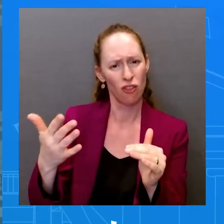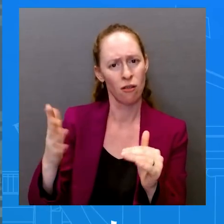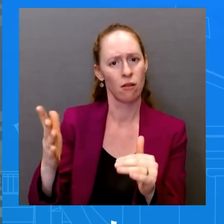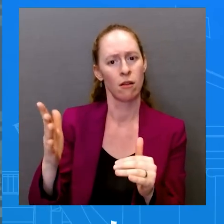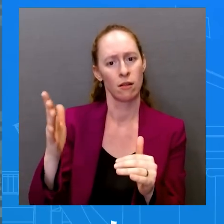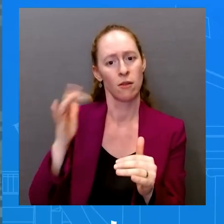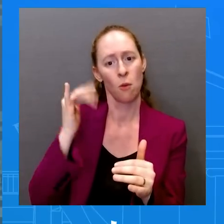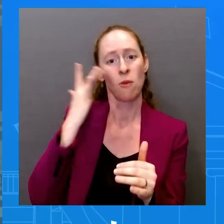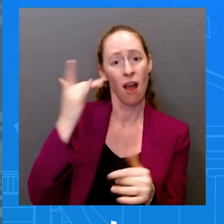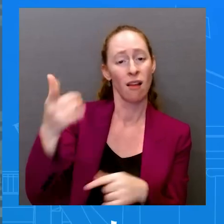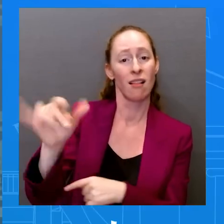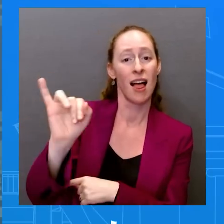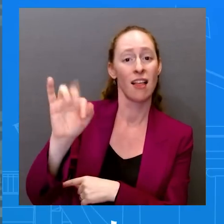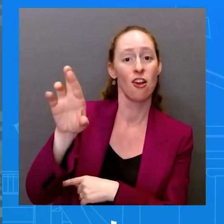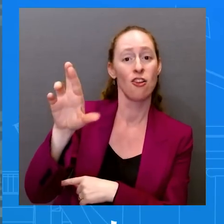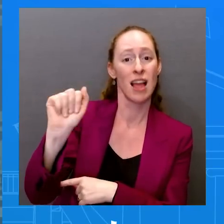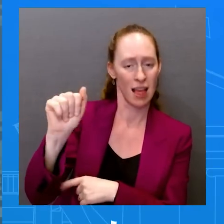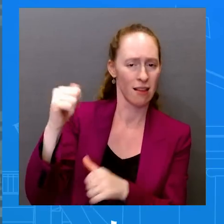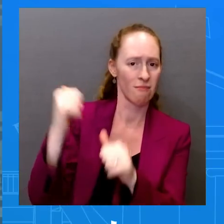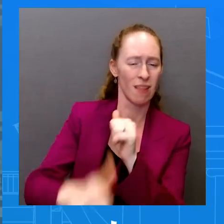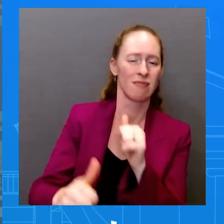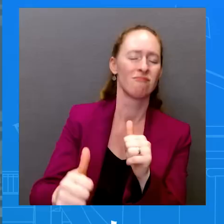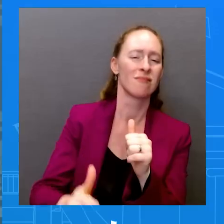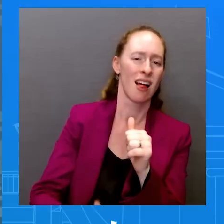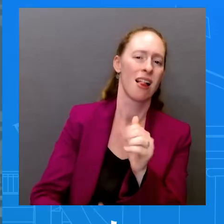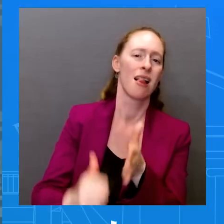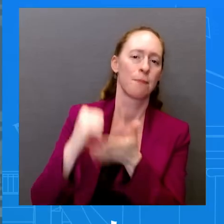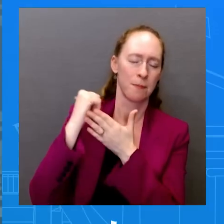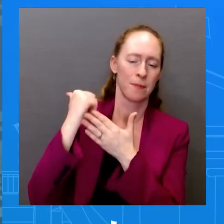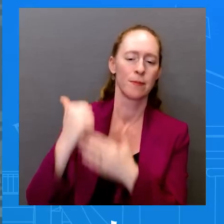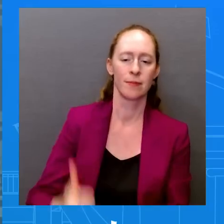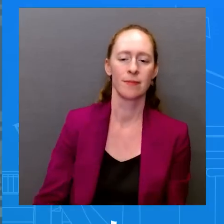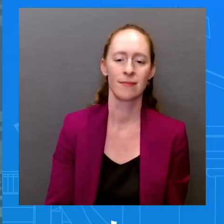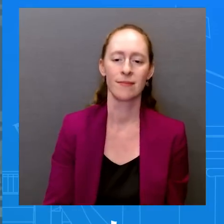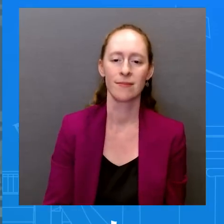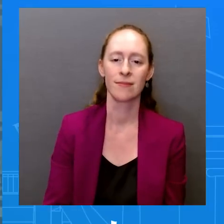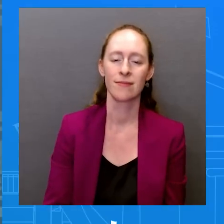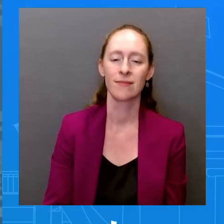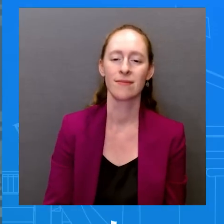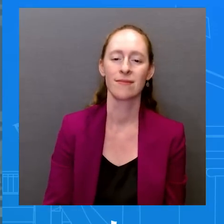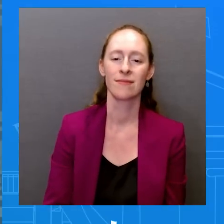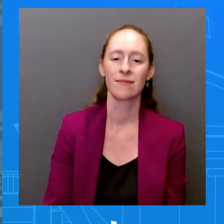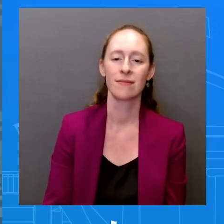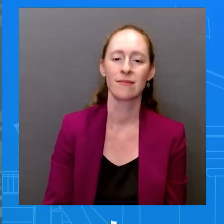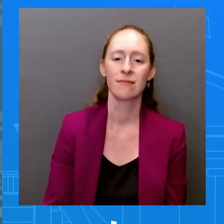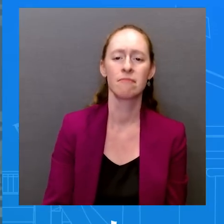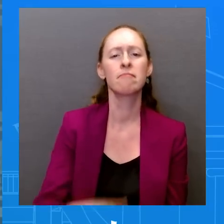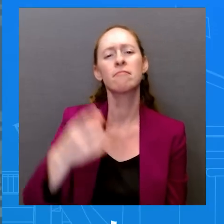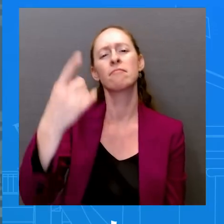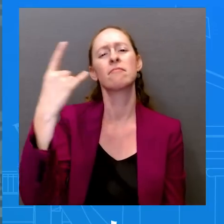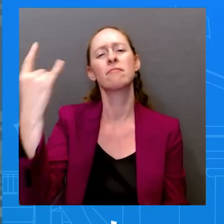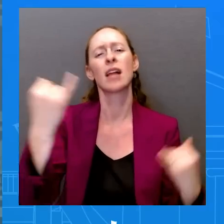It is a gamechanger if you think about senior citizens who are paying thousand doll- -- thousands of dollars a month -- $2-